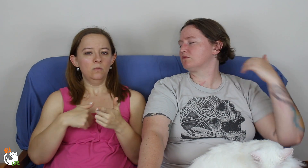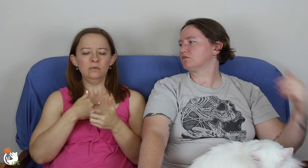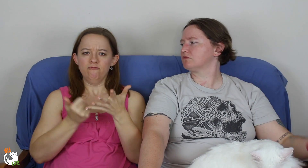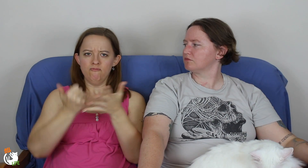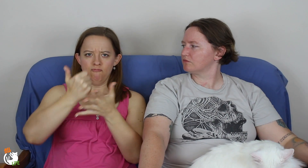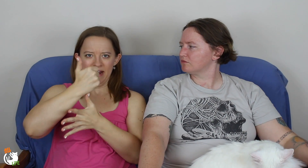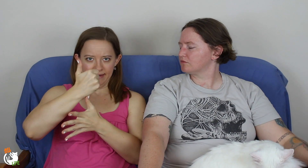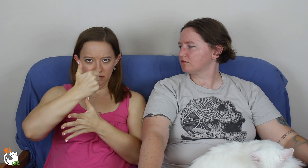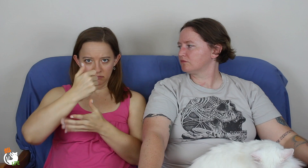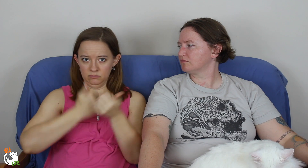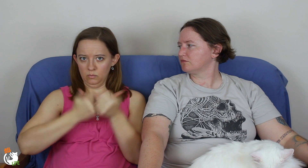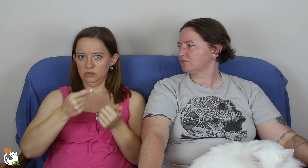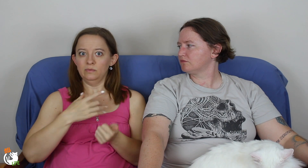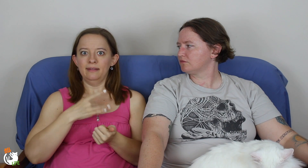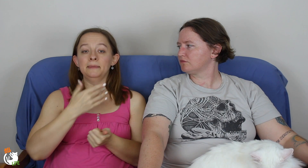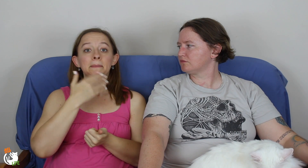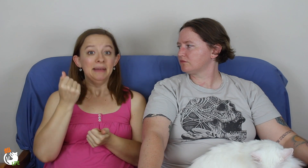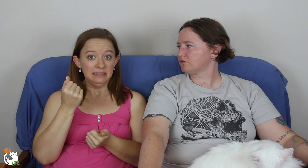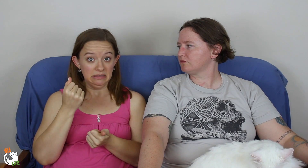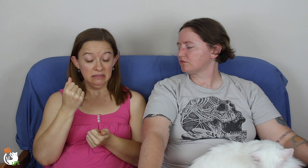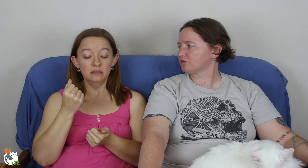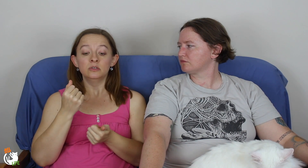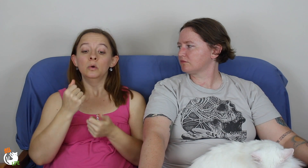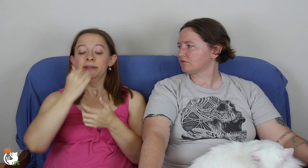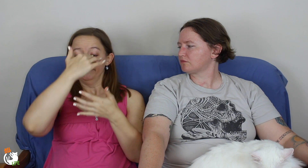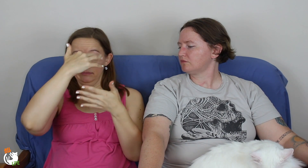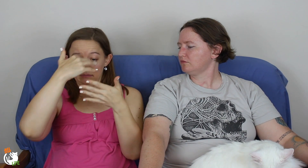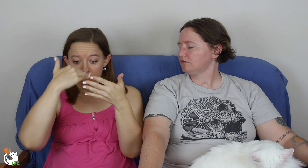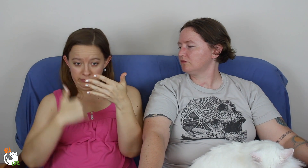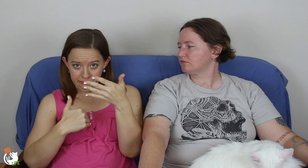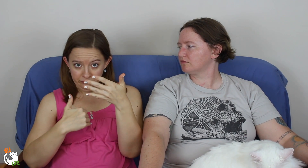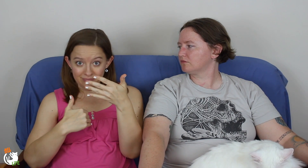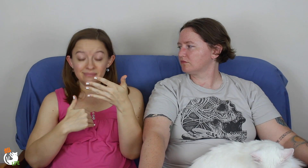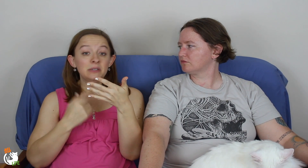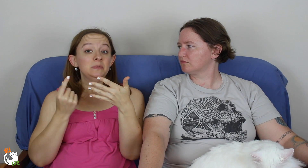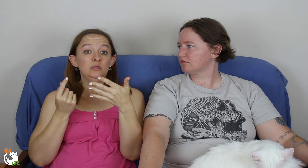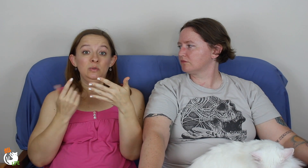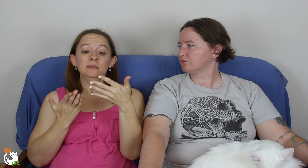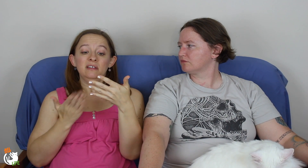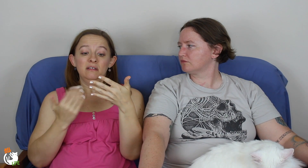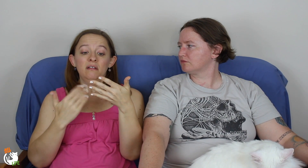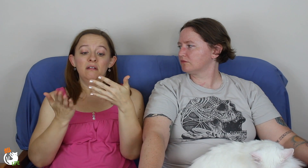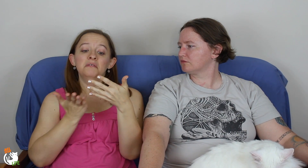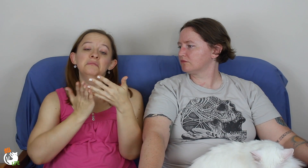and then we prioritized or ranked which ones we liked best. So we went through and did that.